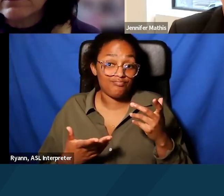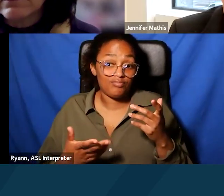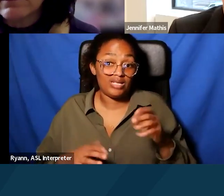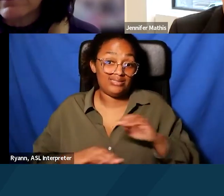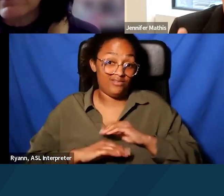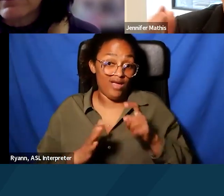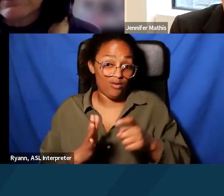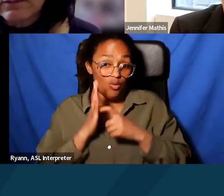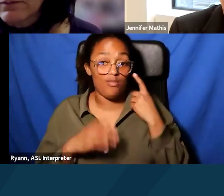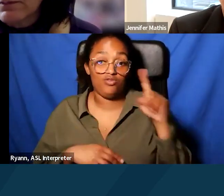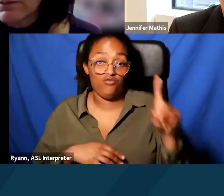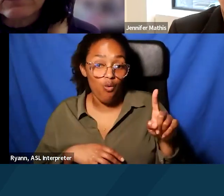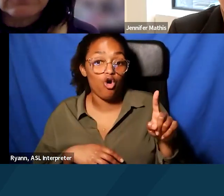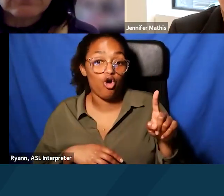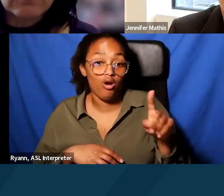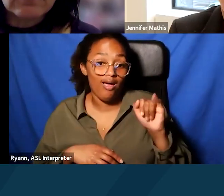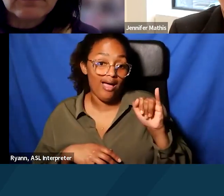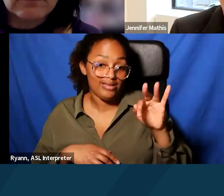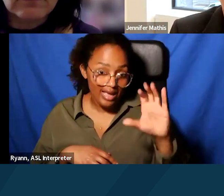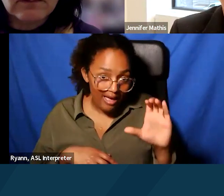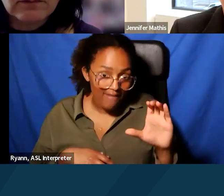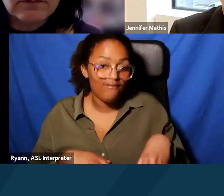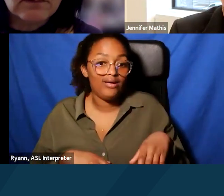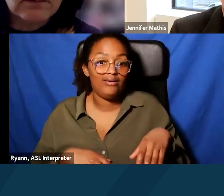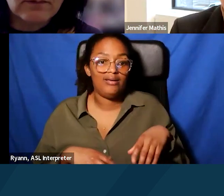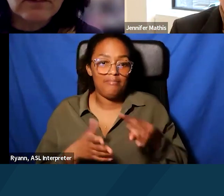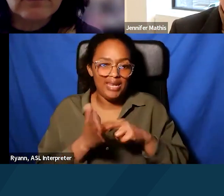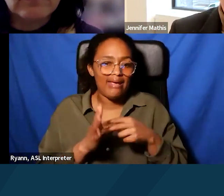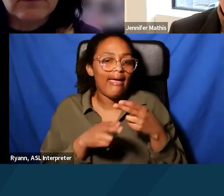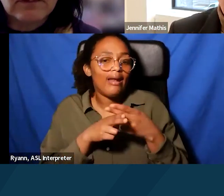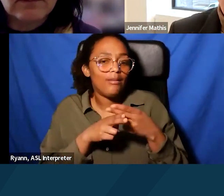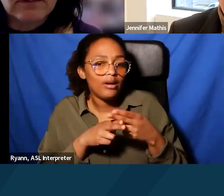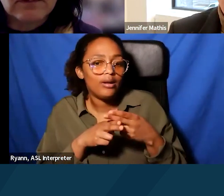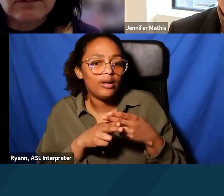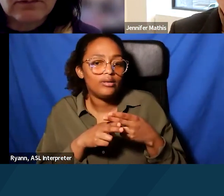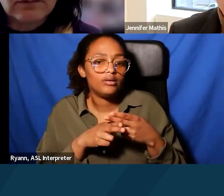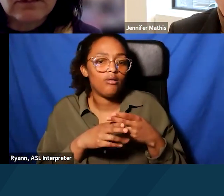But that decision, by itself, that level of care doesn't mean that you can't live